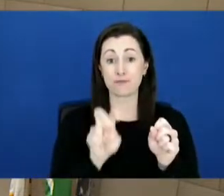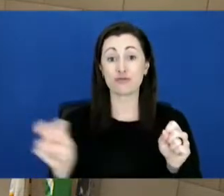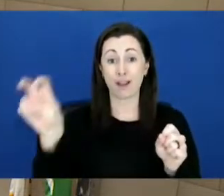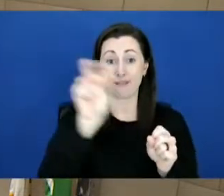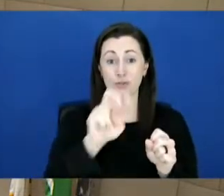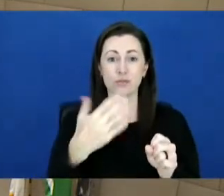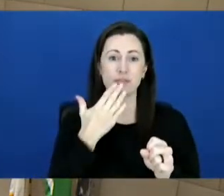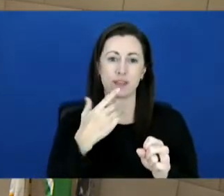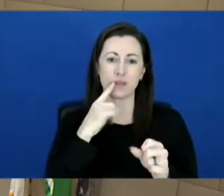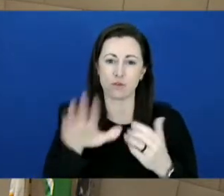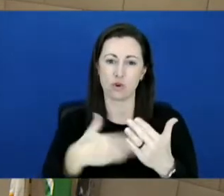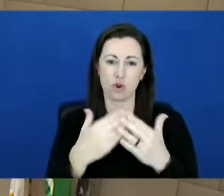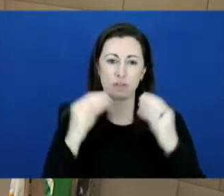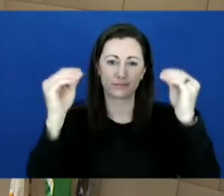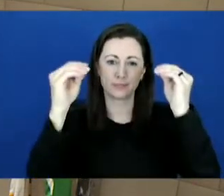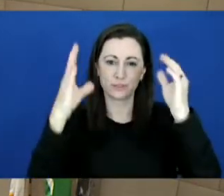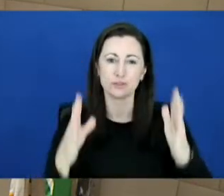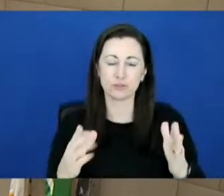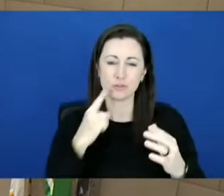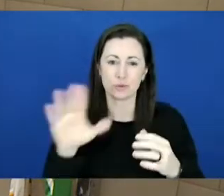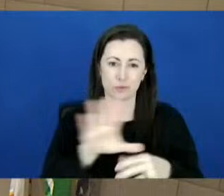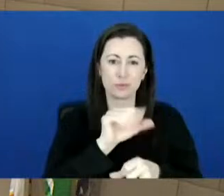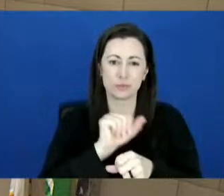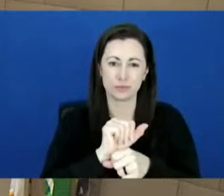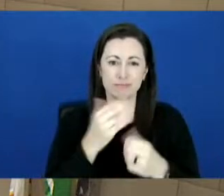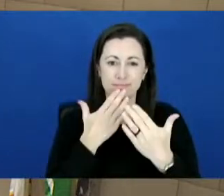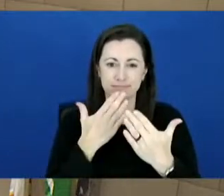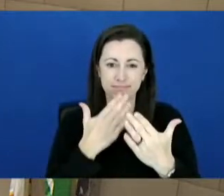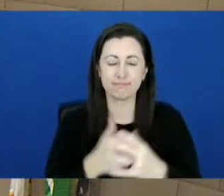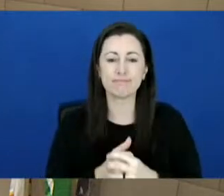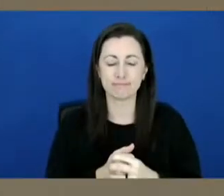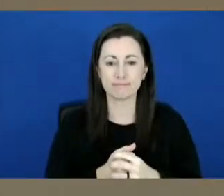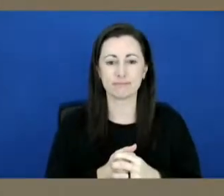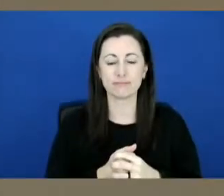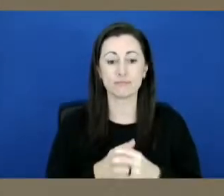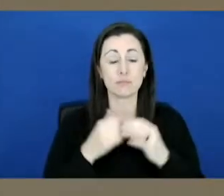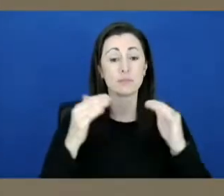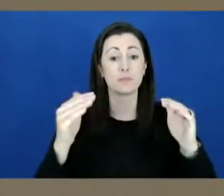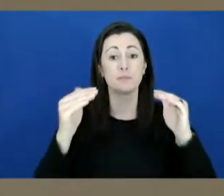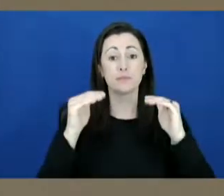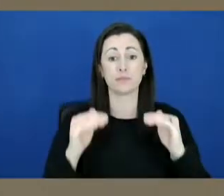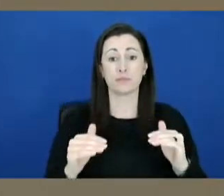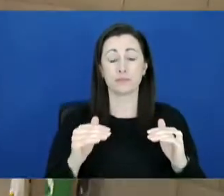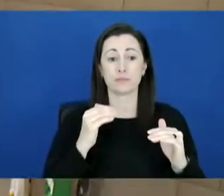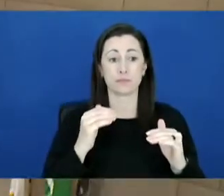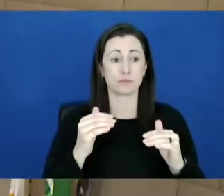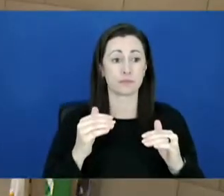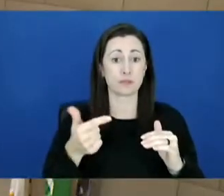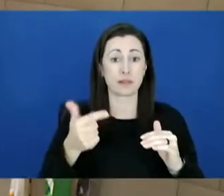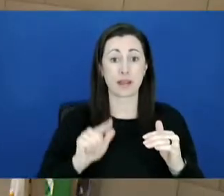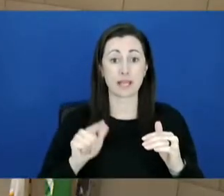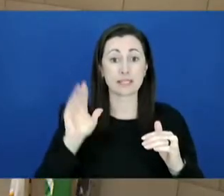WE'RE WISHING EVERYBODY SAFE TRAVELS. THANK YOU TO ALL THE EDUCATORS